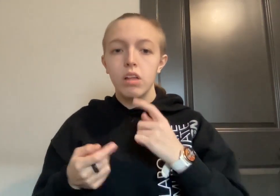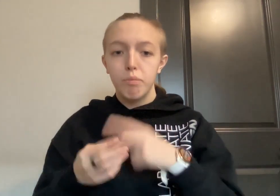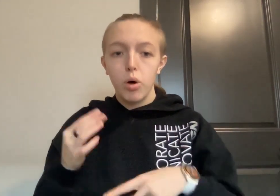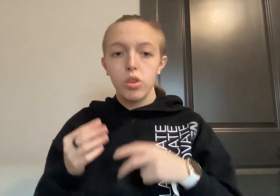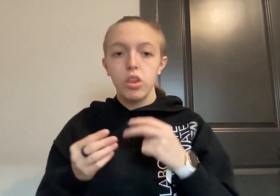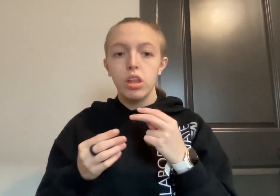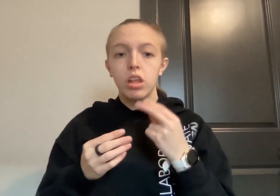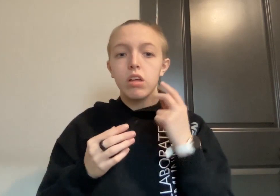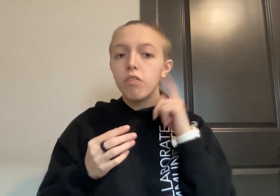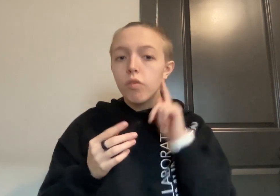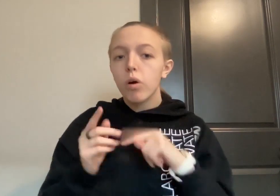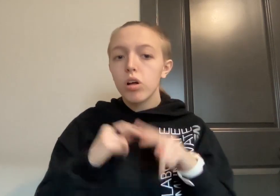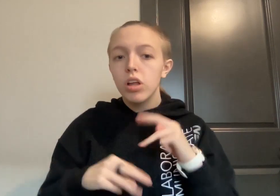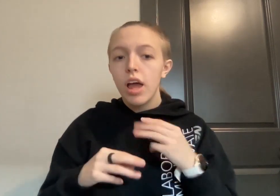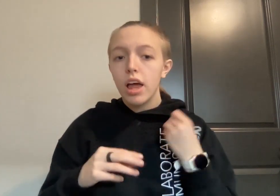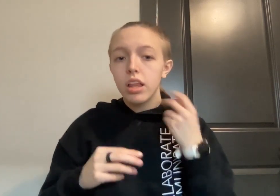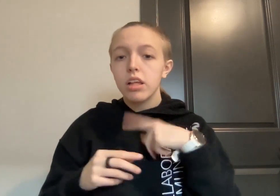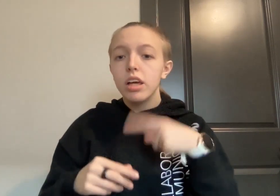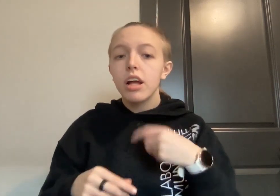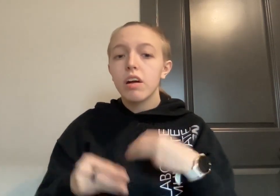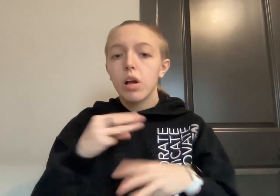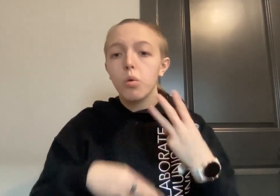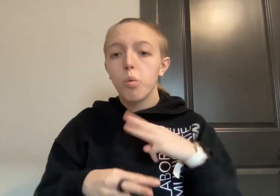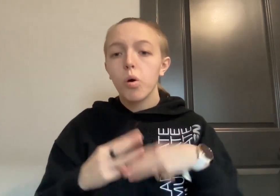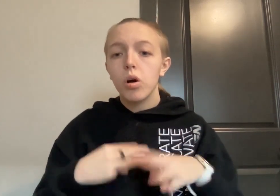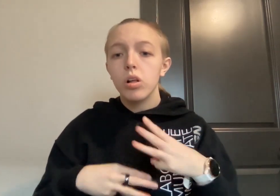both the Deaf World and hearing world.